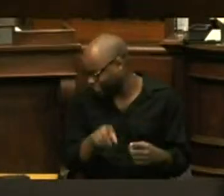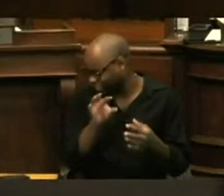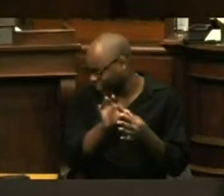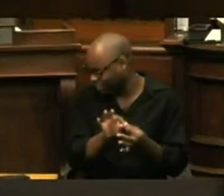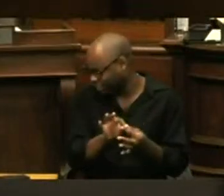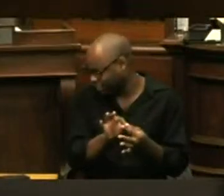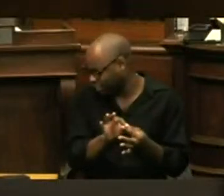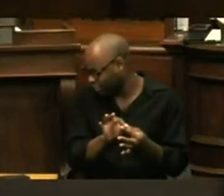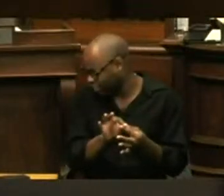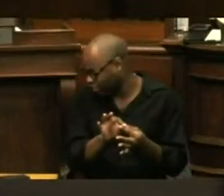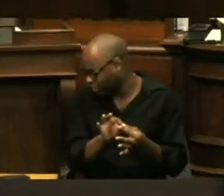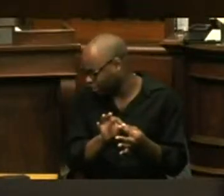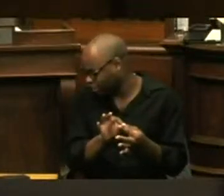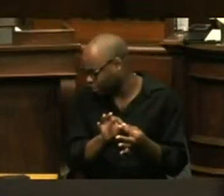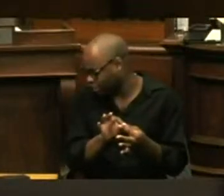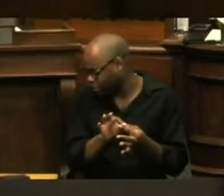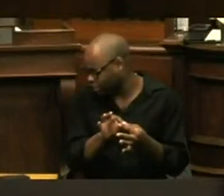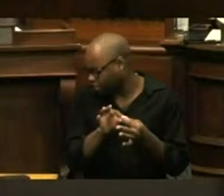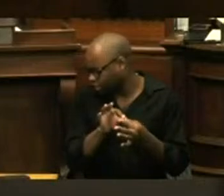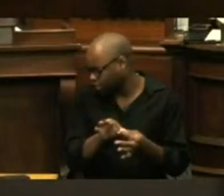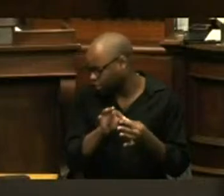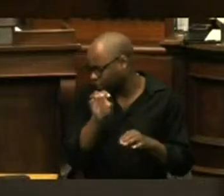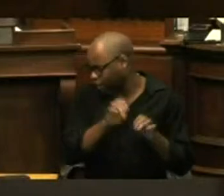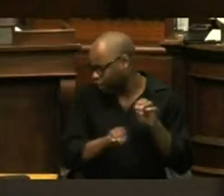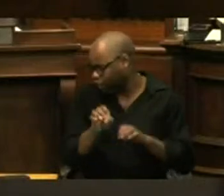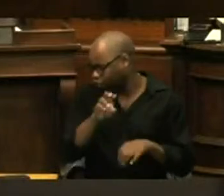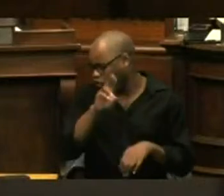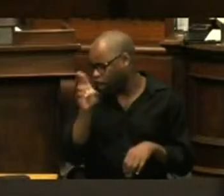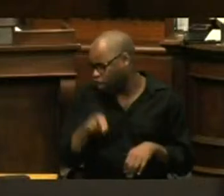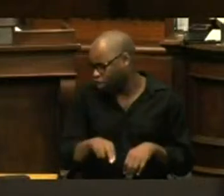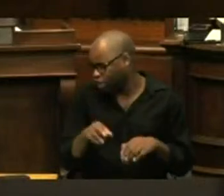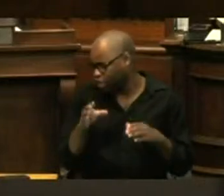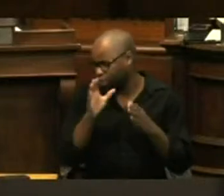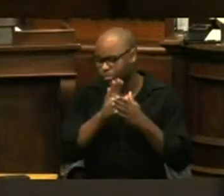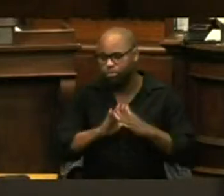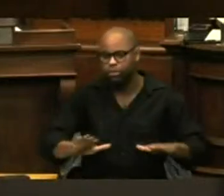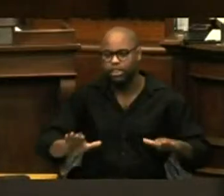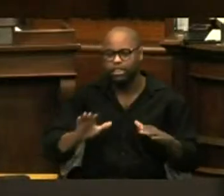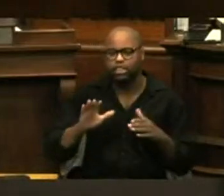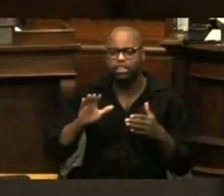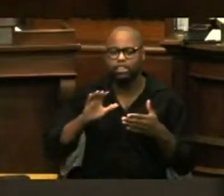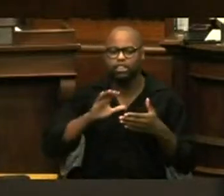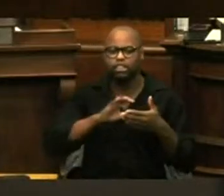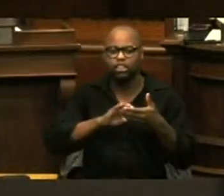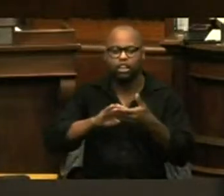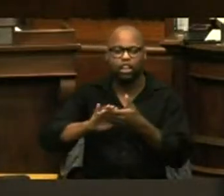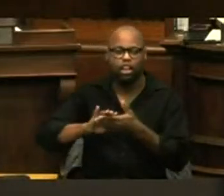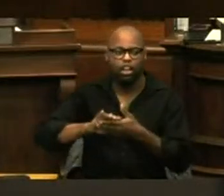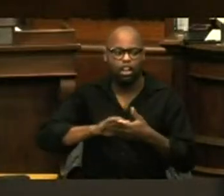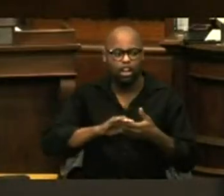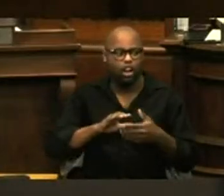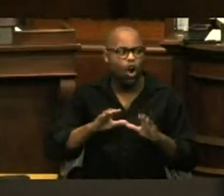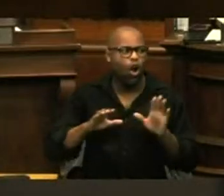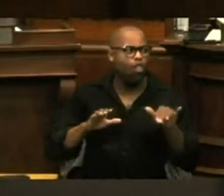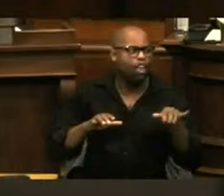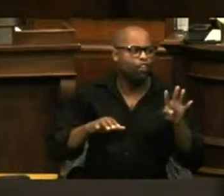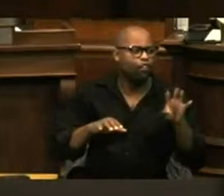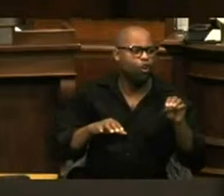carries. Introductory number 439. Authorizing an agreement relating to an evaluation of the